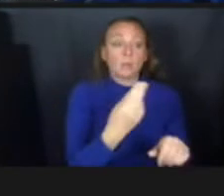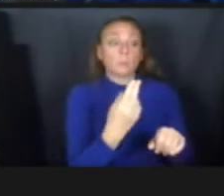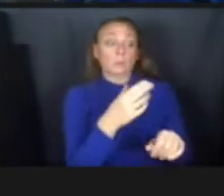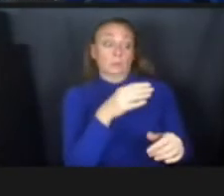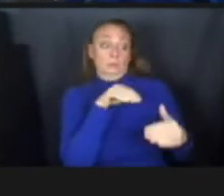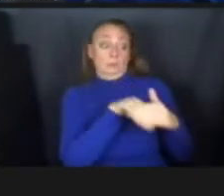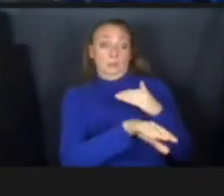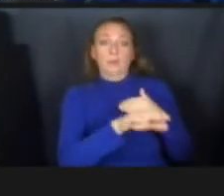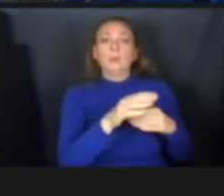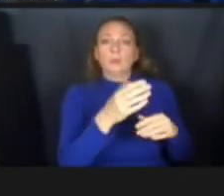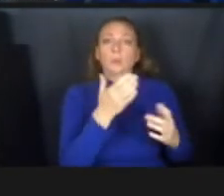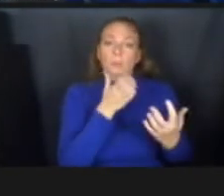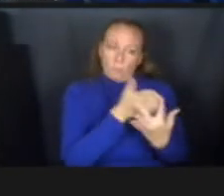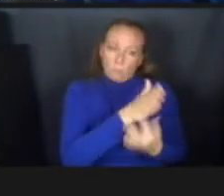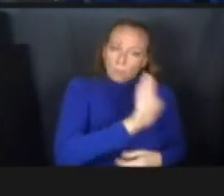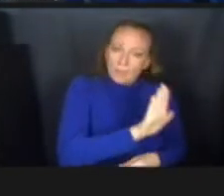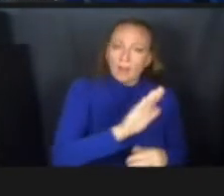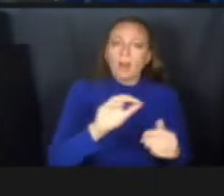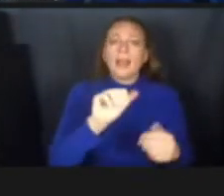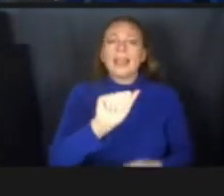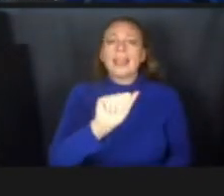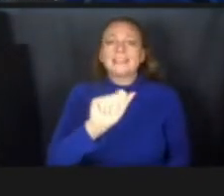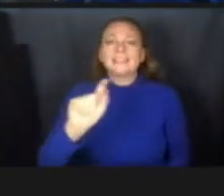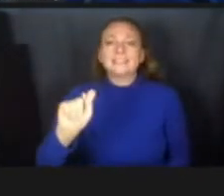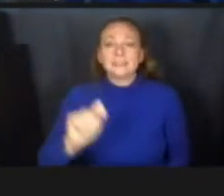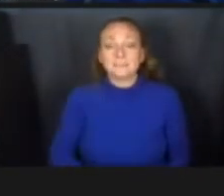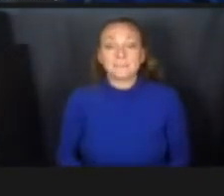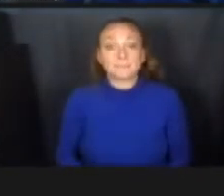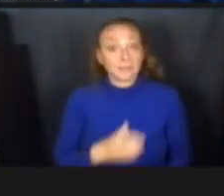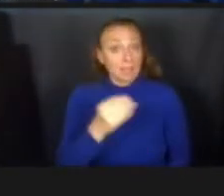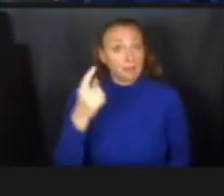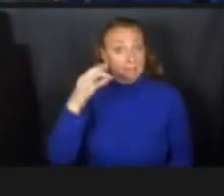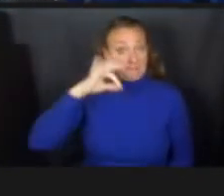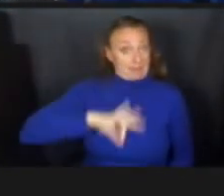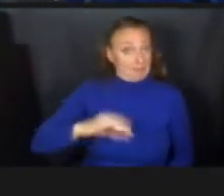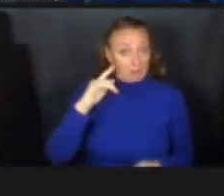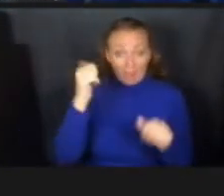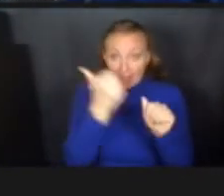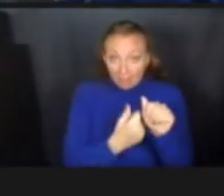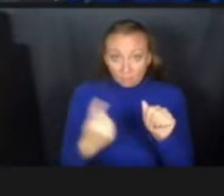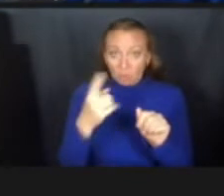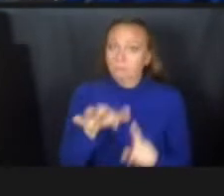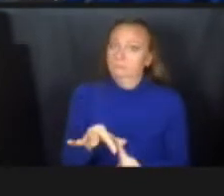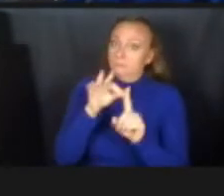Another benefit for everyone, and particularly helpful for the accessibility world,